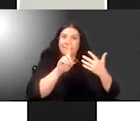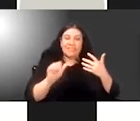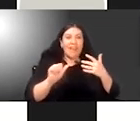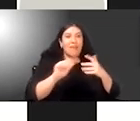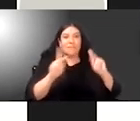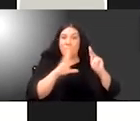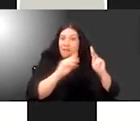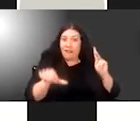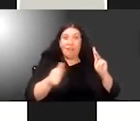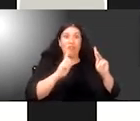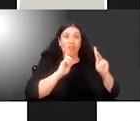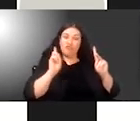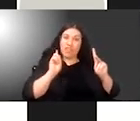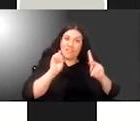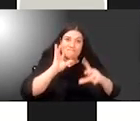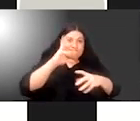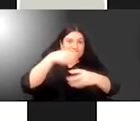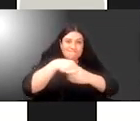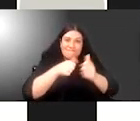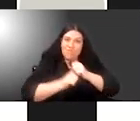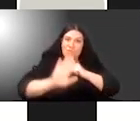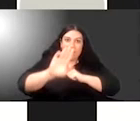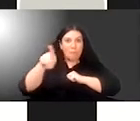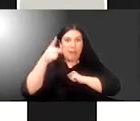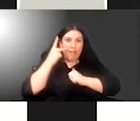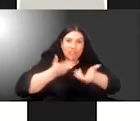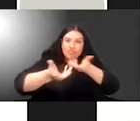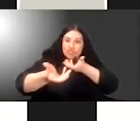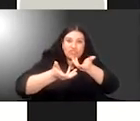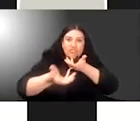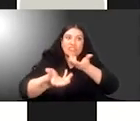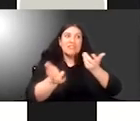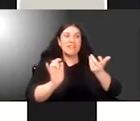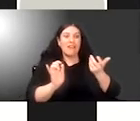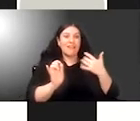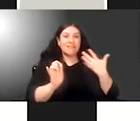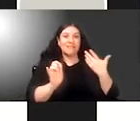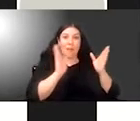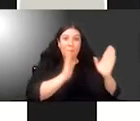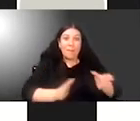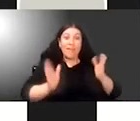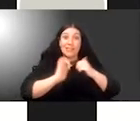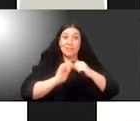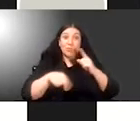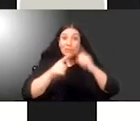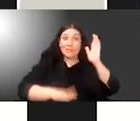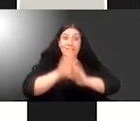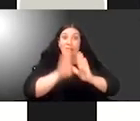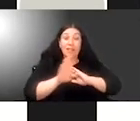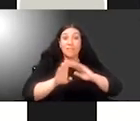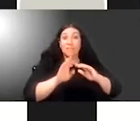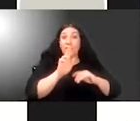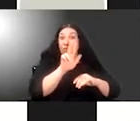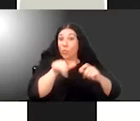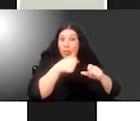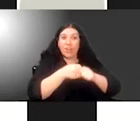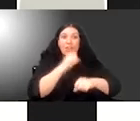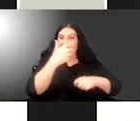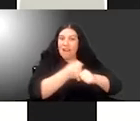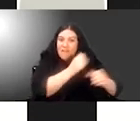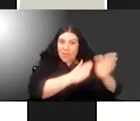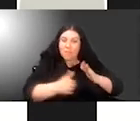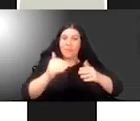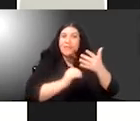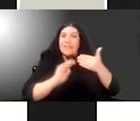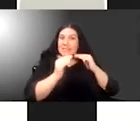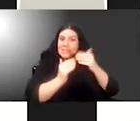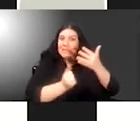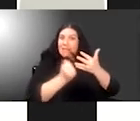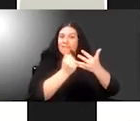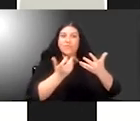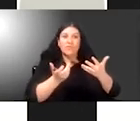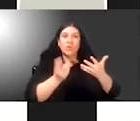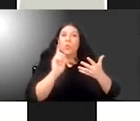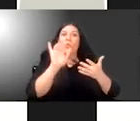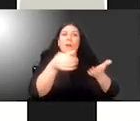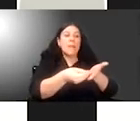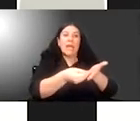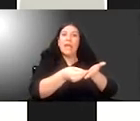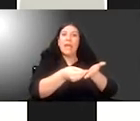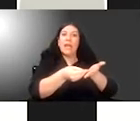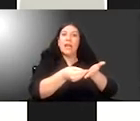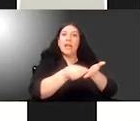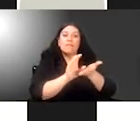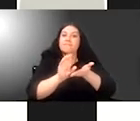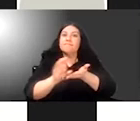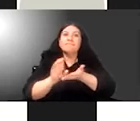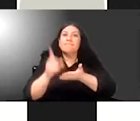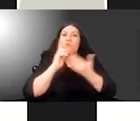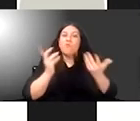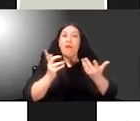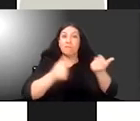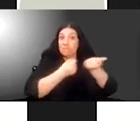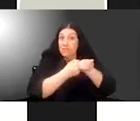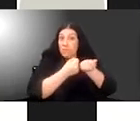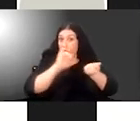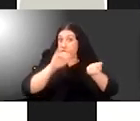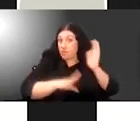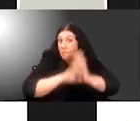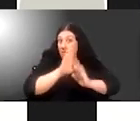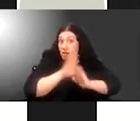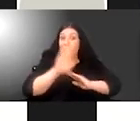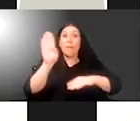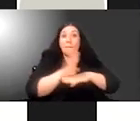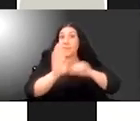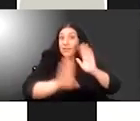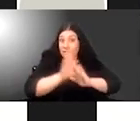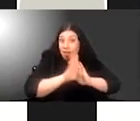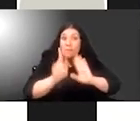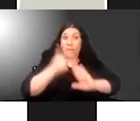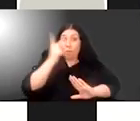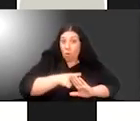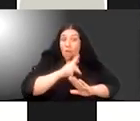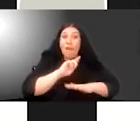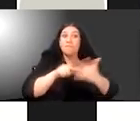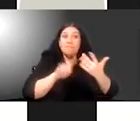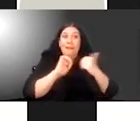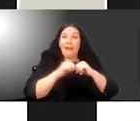Is it going into supporting job development, business development programs? How are they including disabled people in those programs?